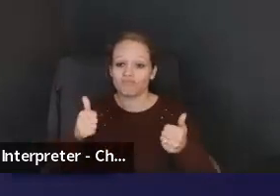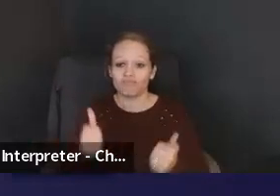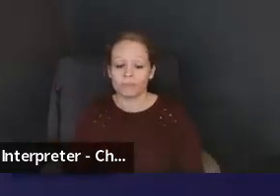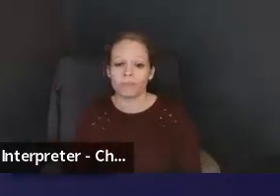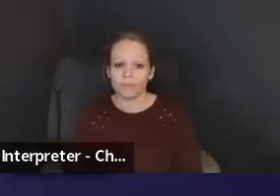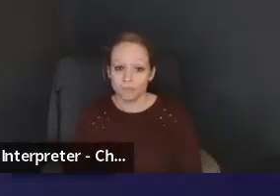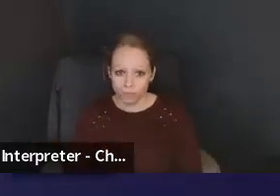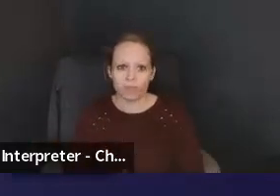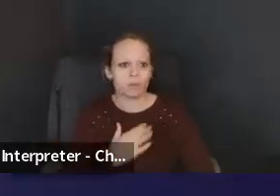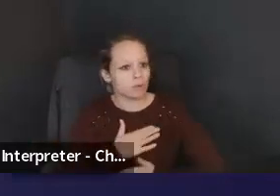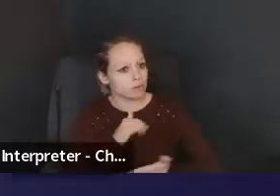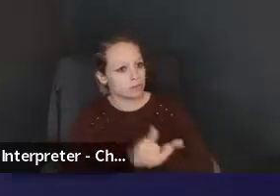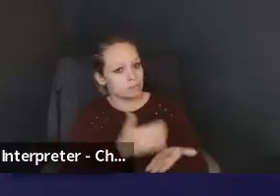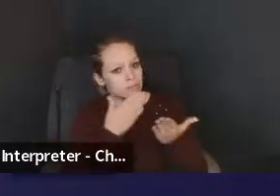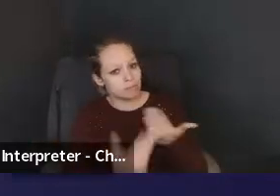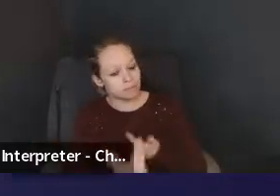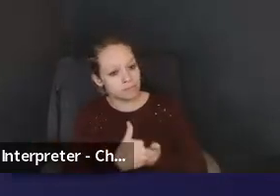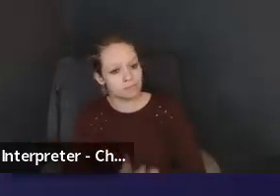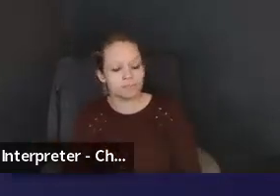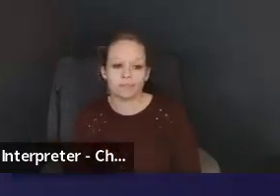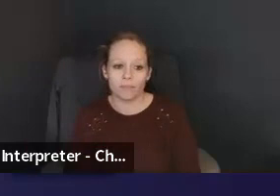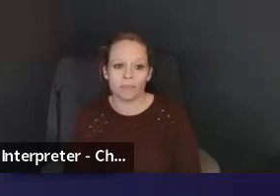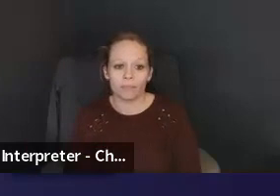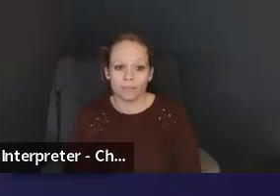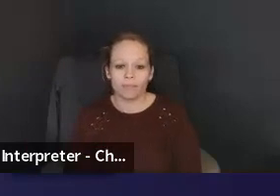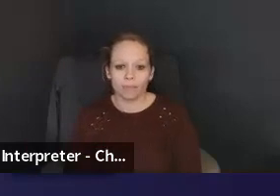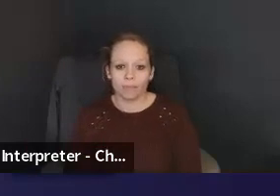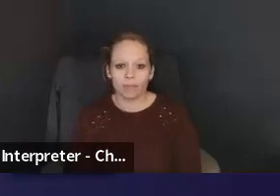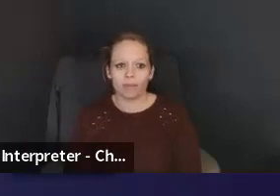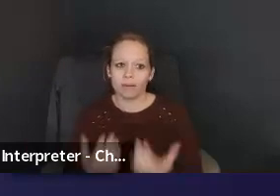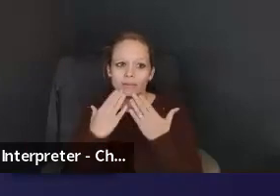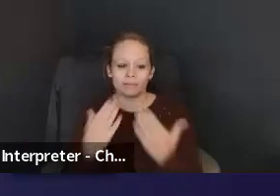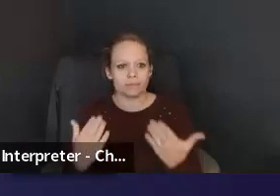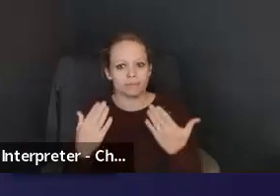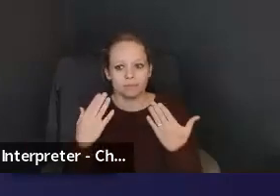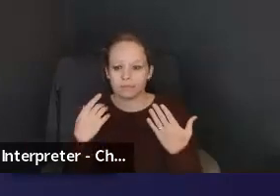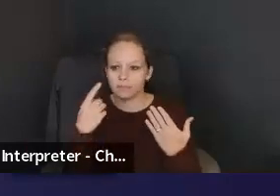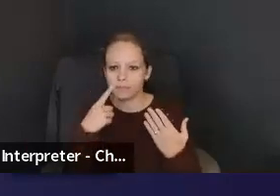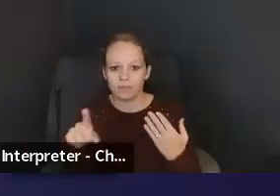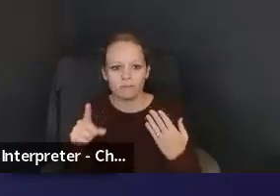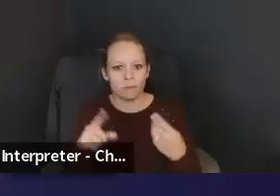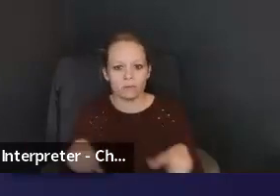Katherine. Thanks for joining us. And thanks to one and all for taking time to be here with